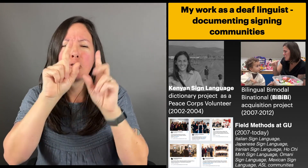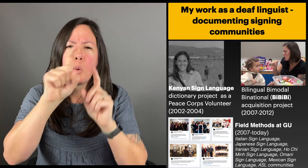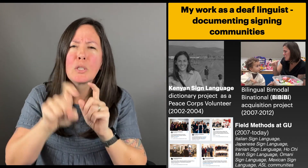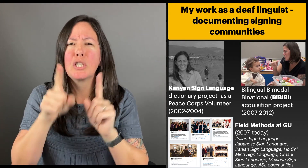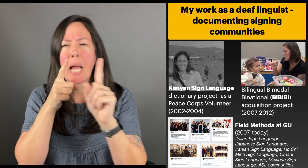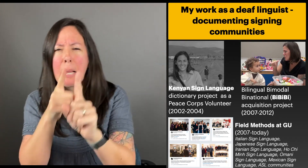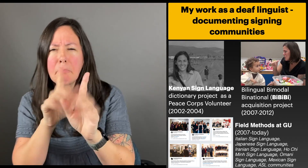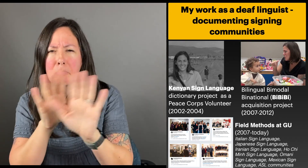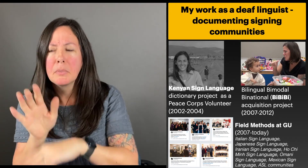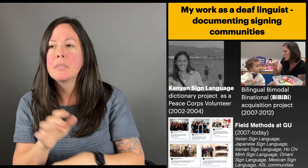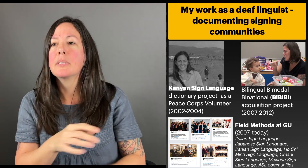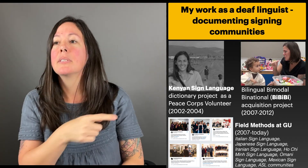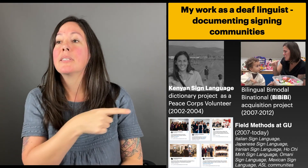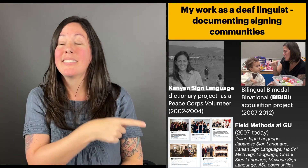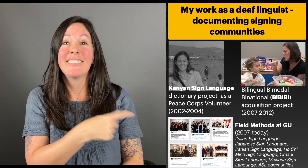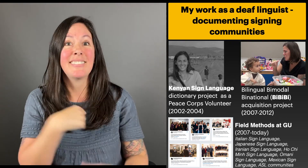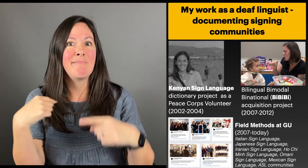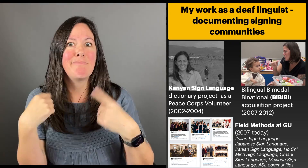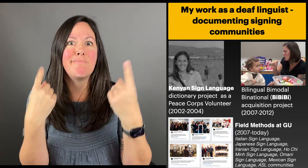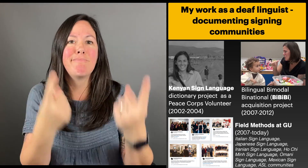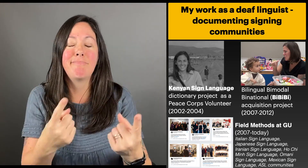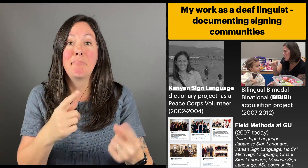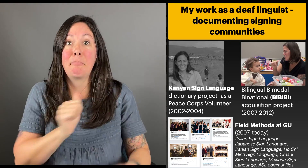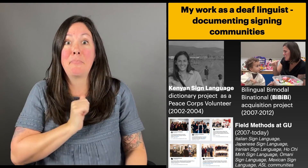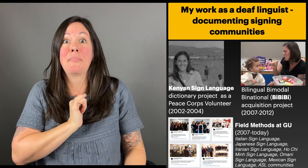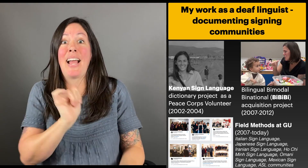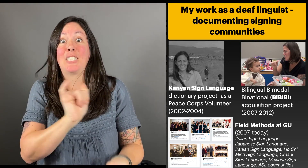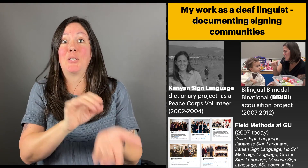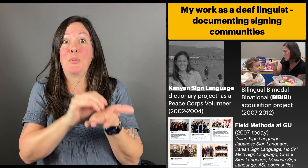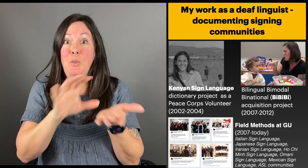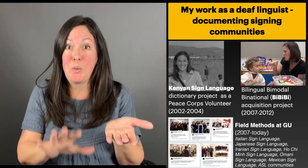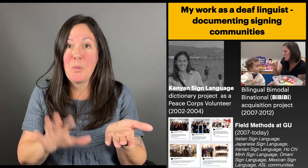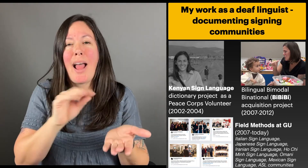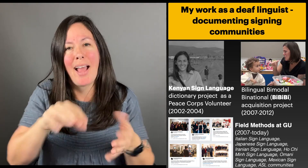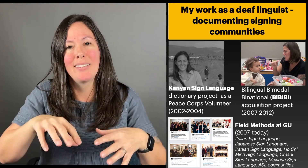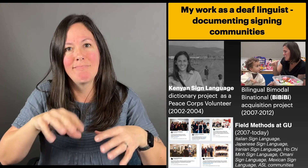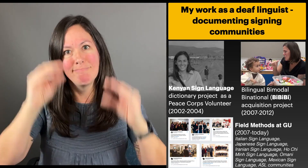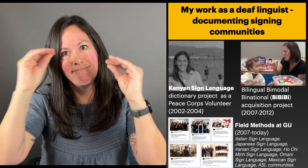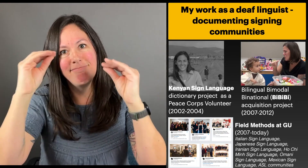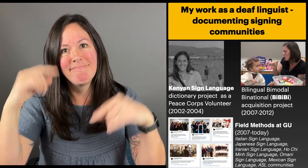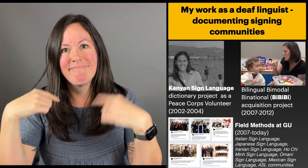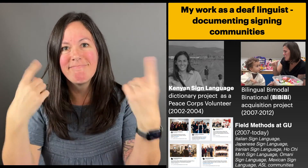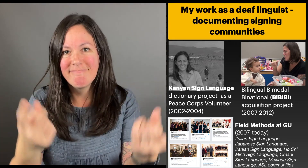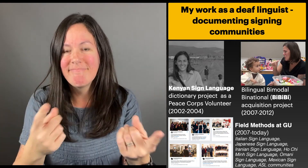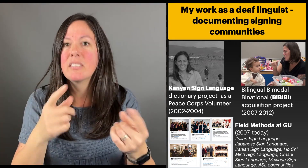process and analyze data sign language data